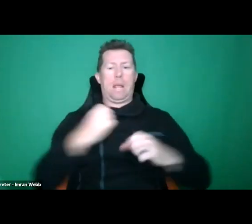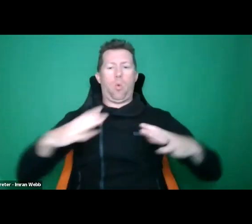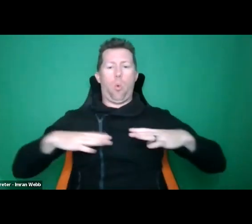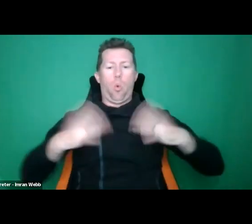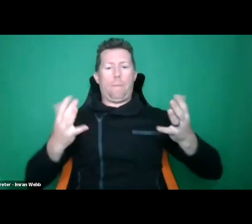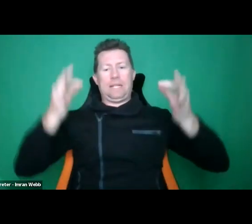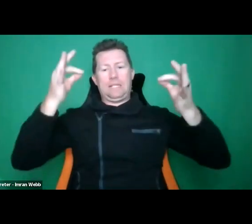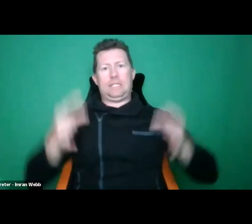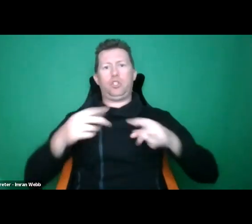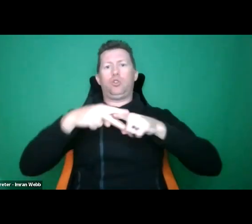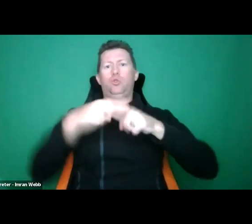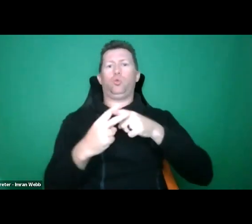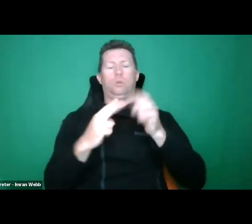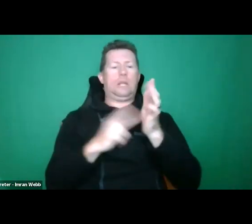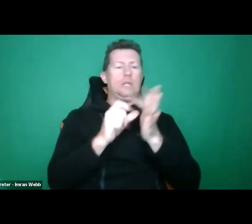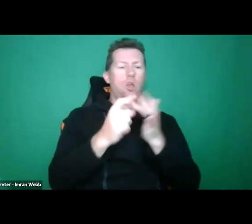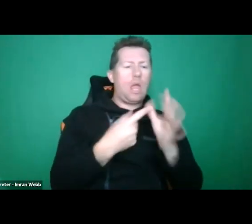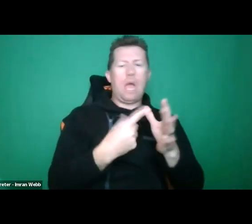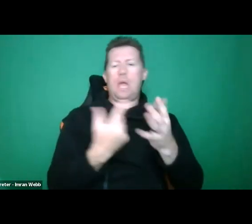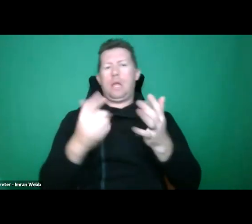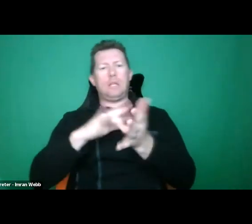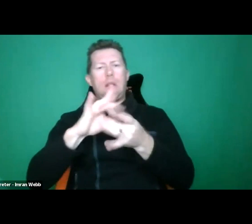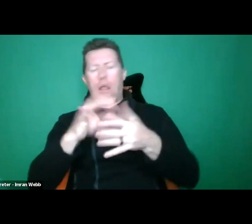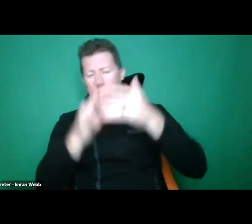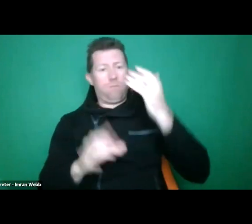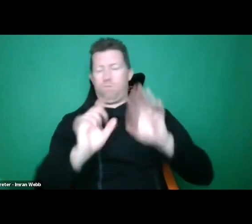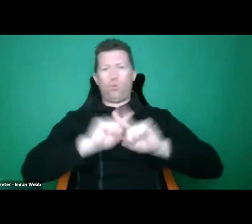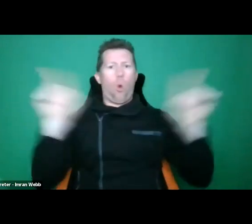when a computerized process helps or replaces a decision maker.